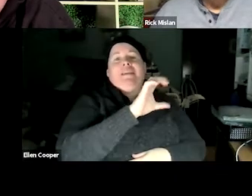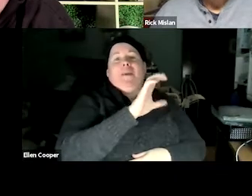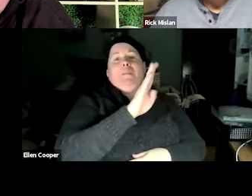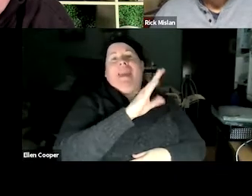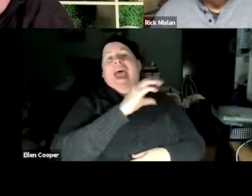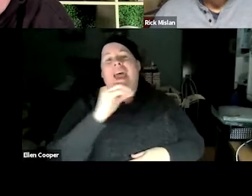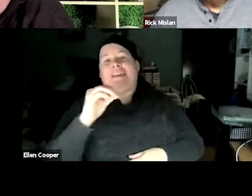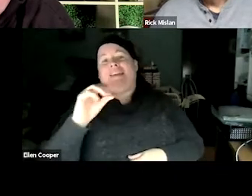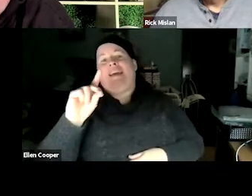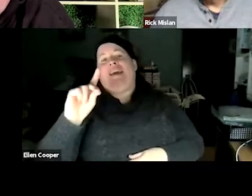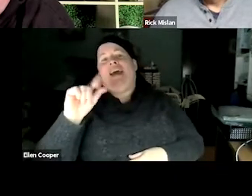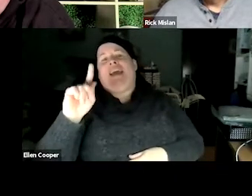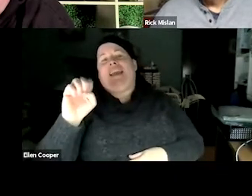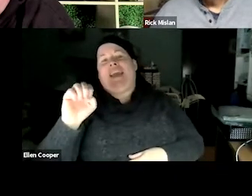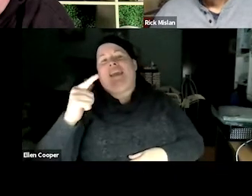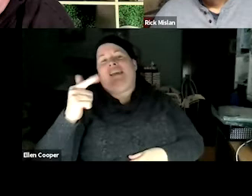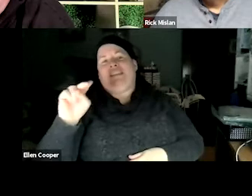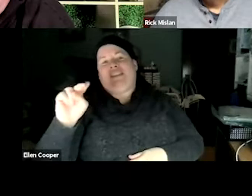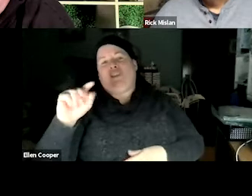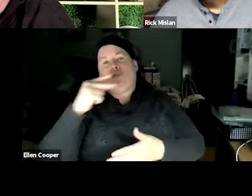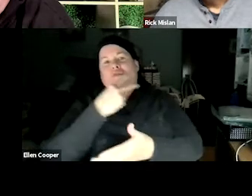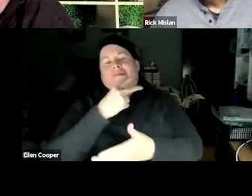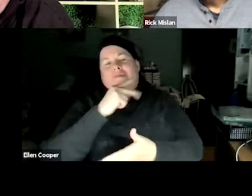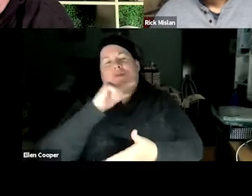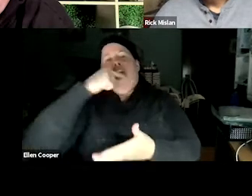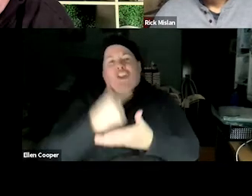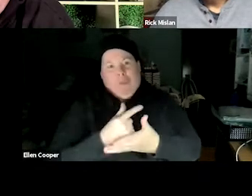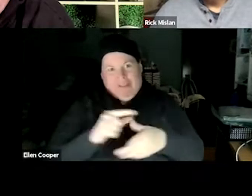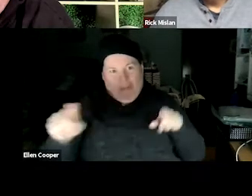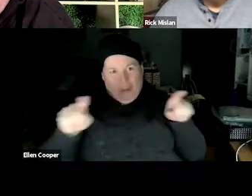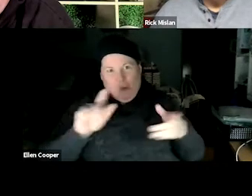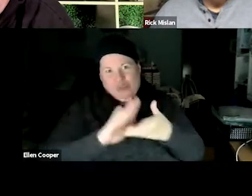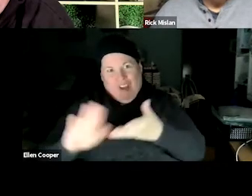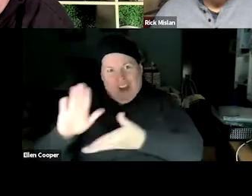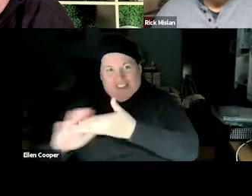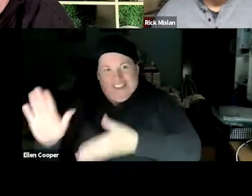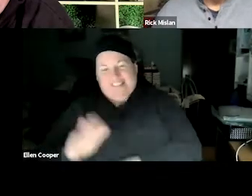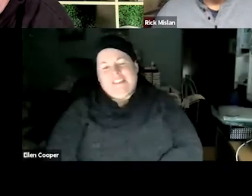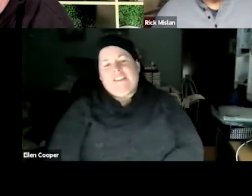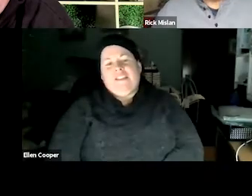Rick Mislan: Easy softball questions right now. That's good, though.